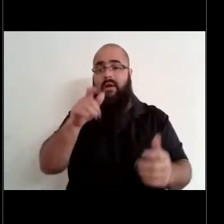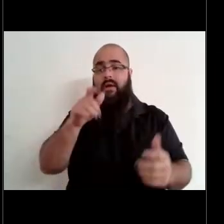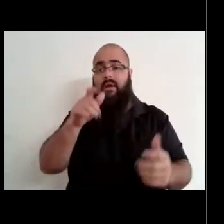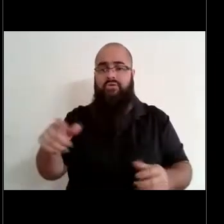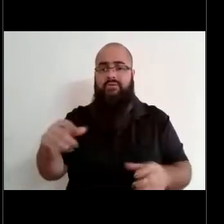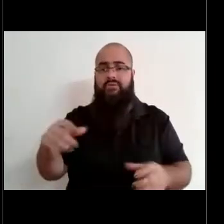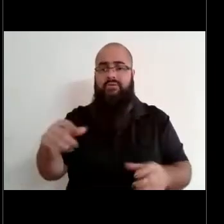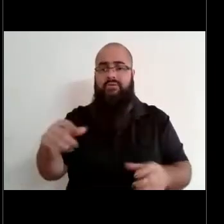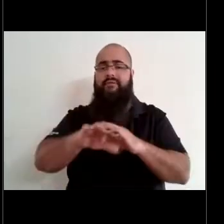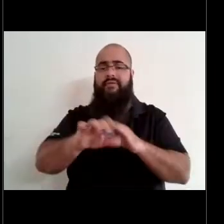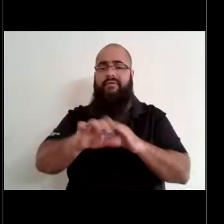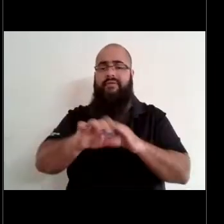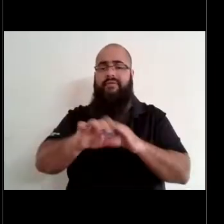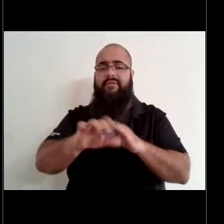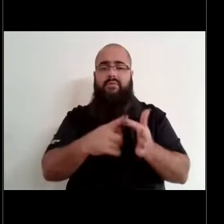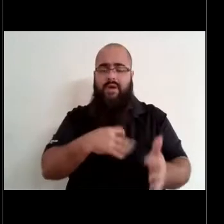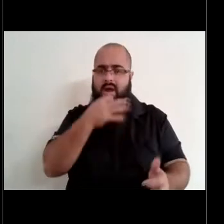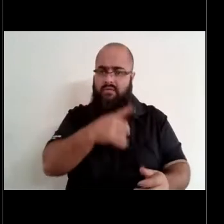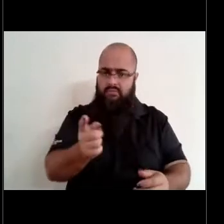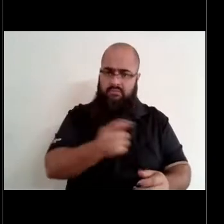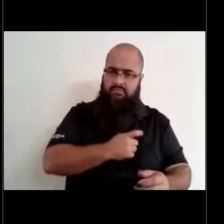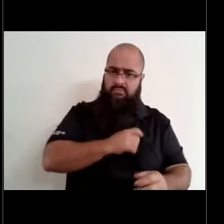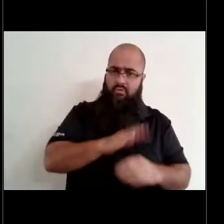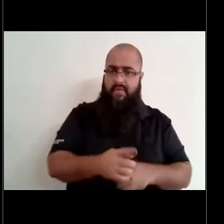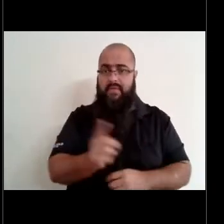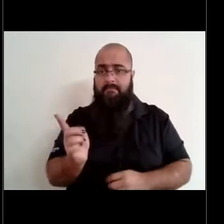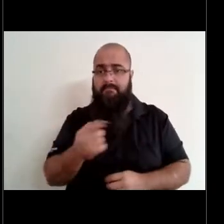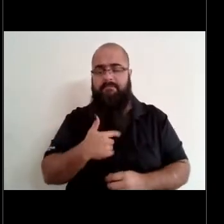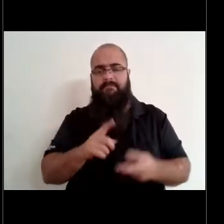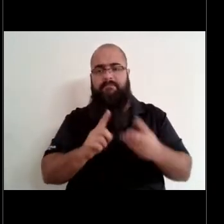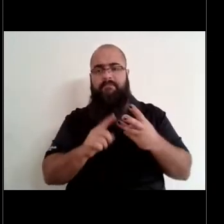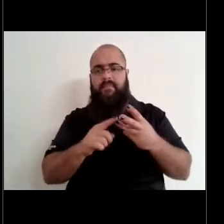It is important to note, so the mental health support workers, their assistance doesn't